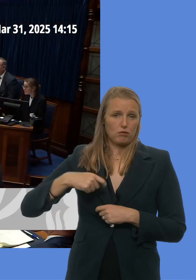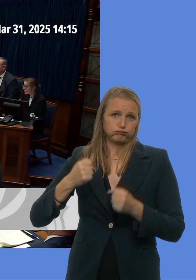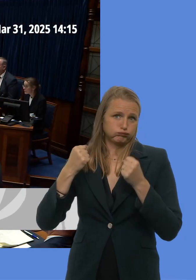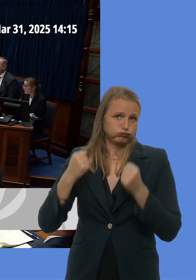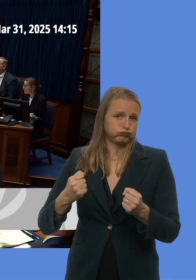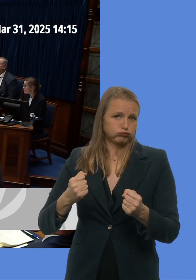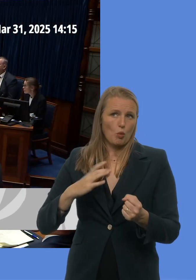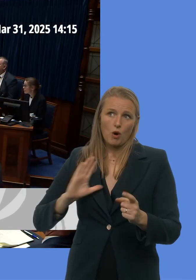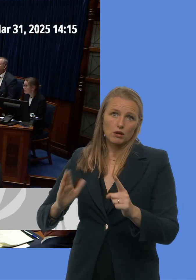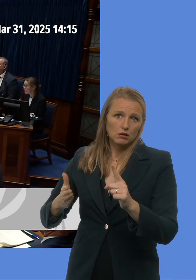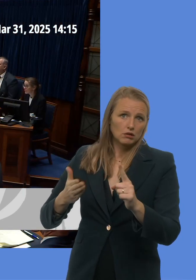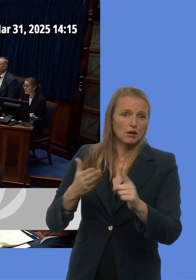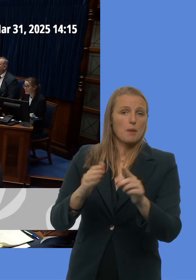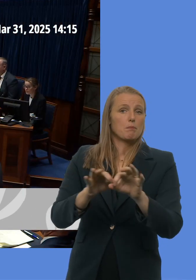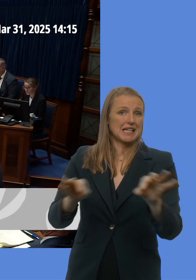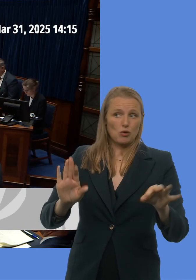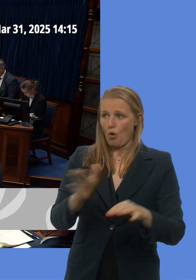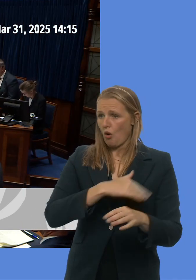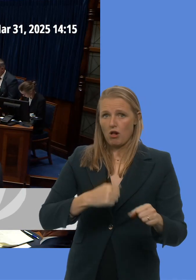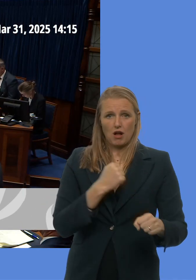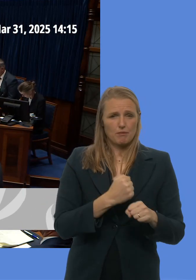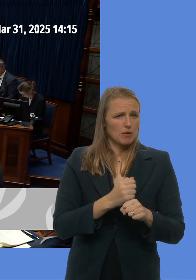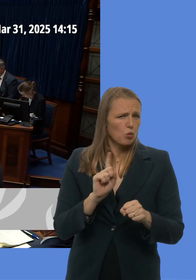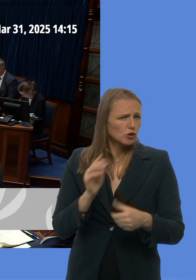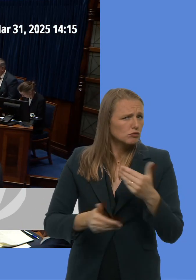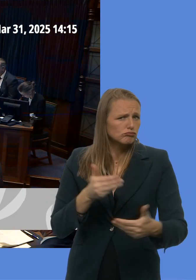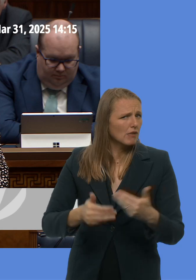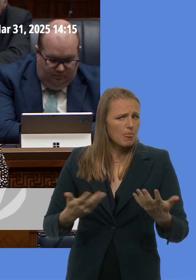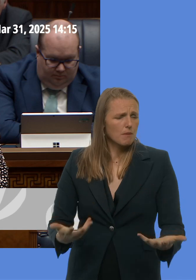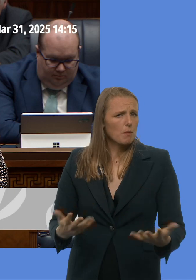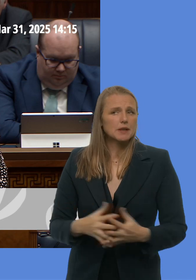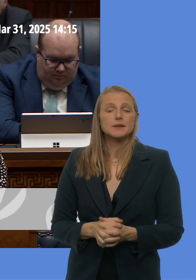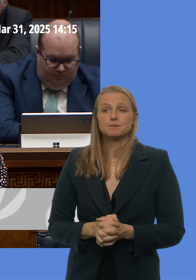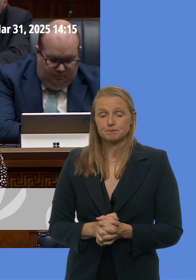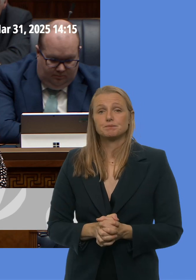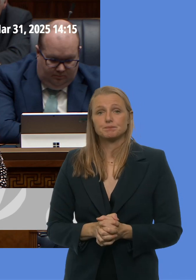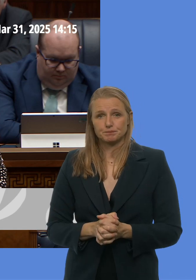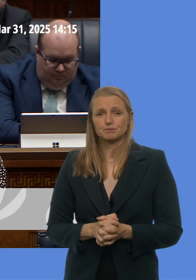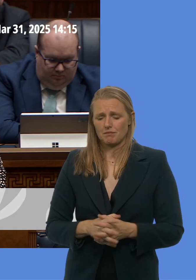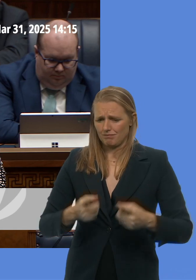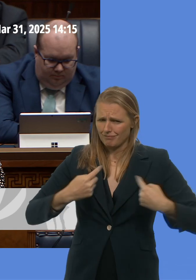I thank the Member for that question. The cross-cutting commitment to peace will make